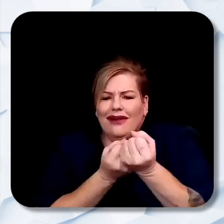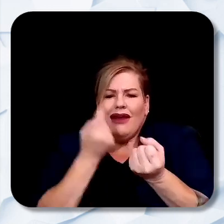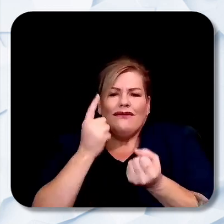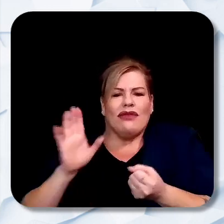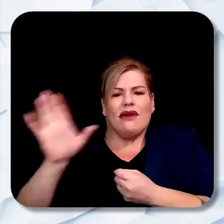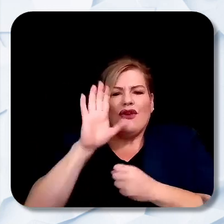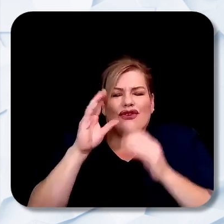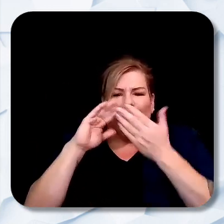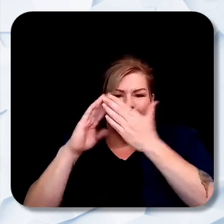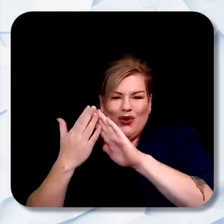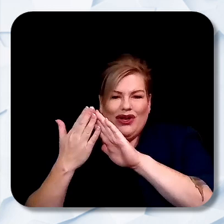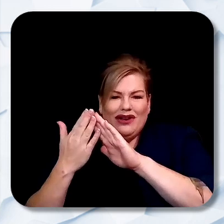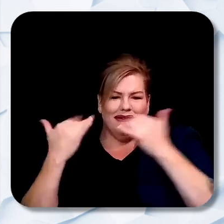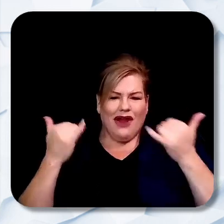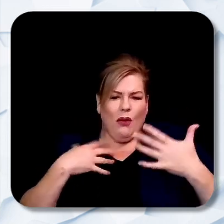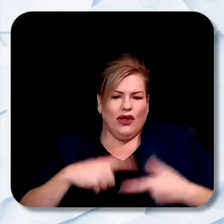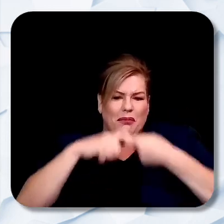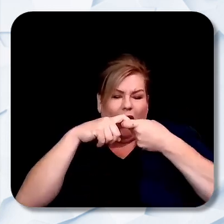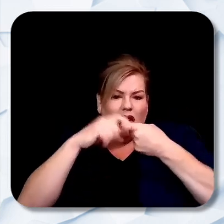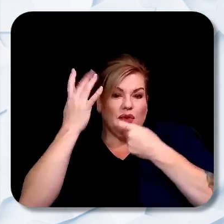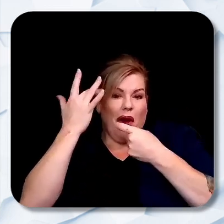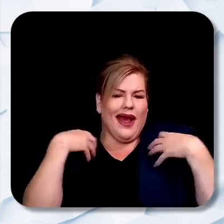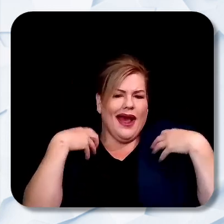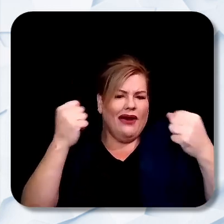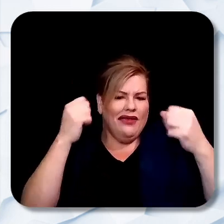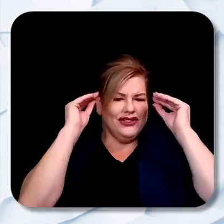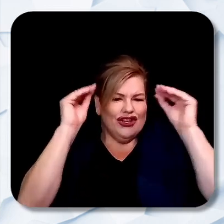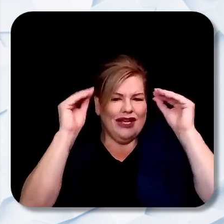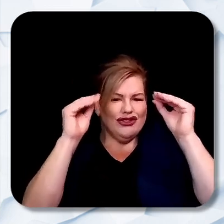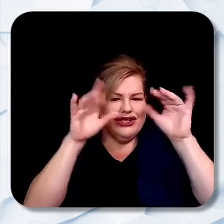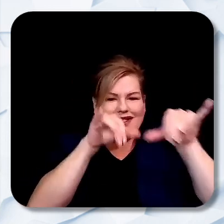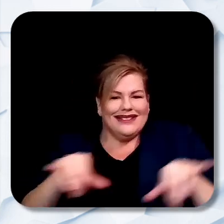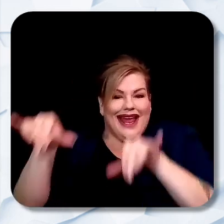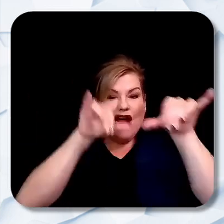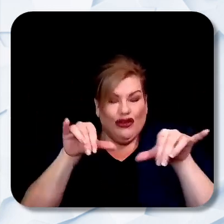And I want to pause here for a second, because health education standards have a really great